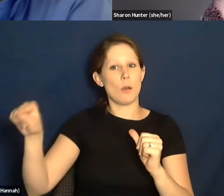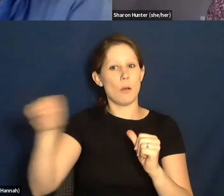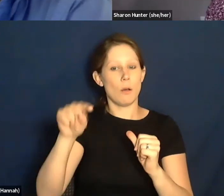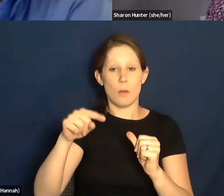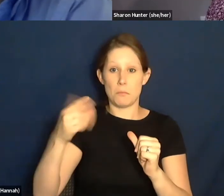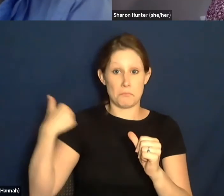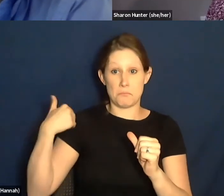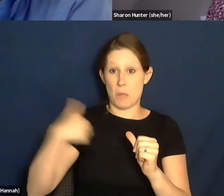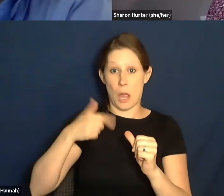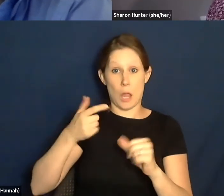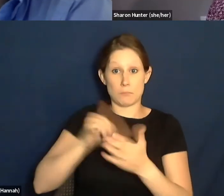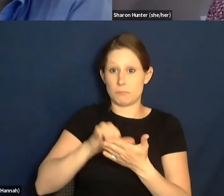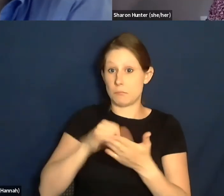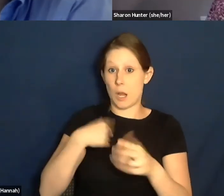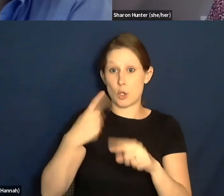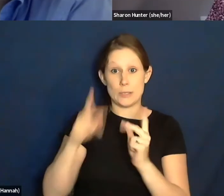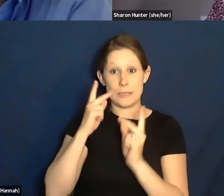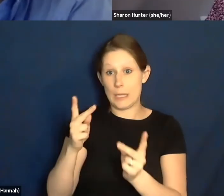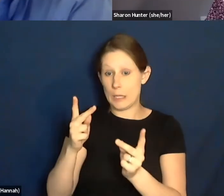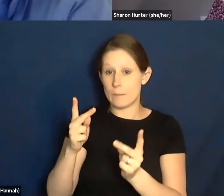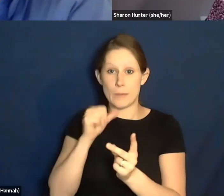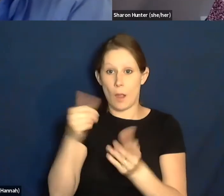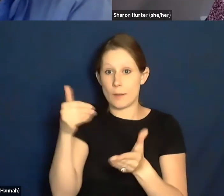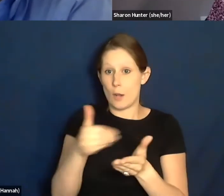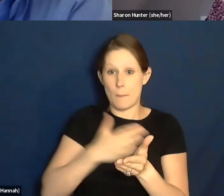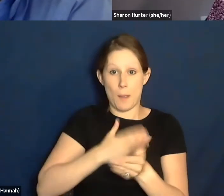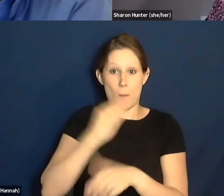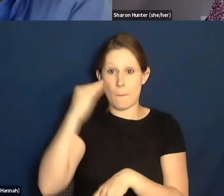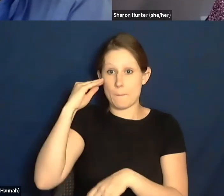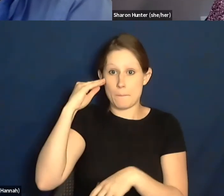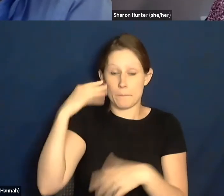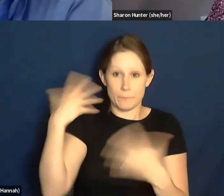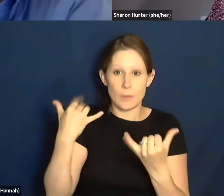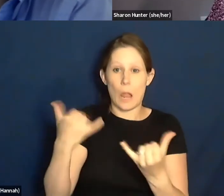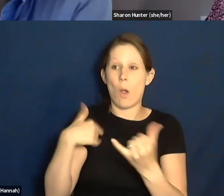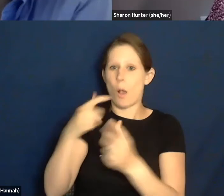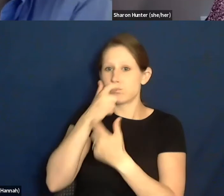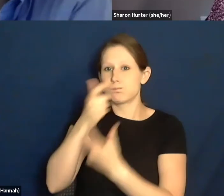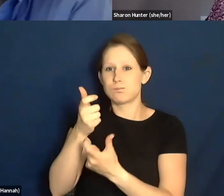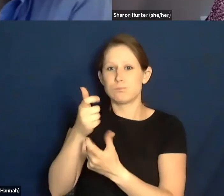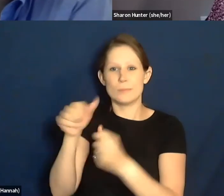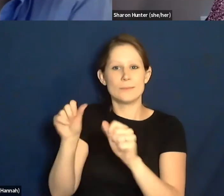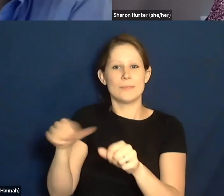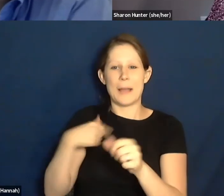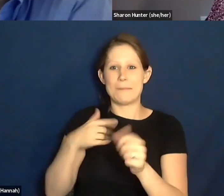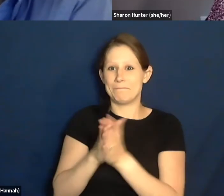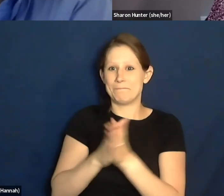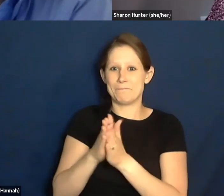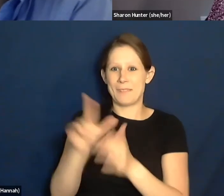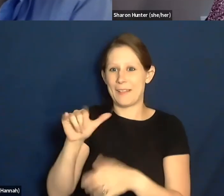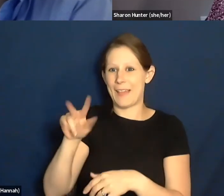been able to see because it's not anywhere close to me. I'm anxious to live theater, and I hope